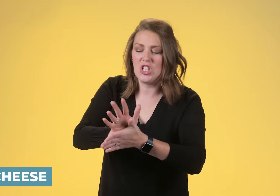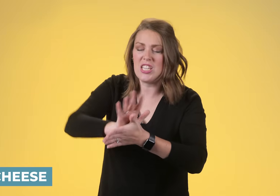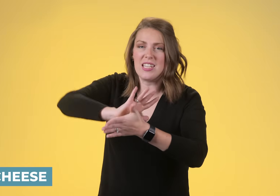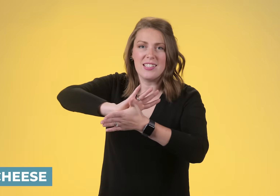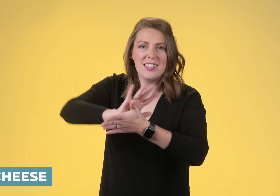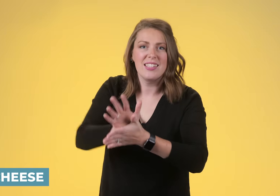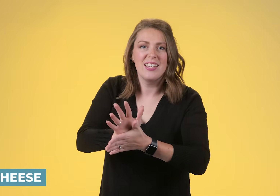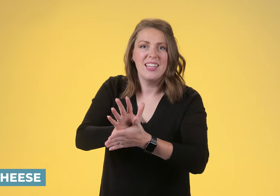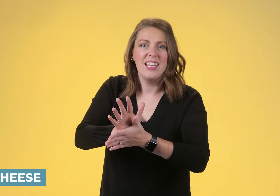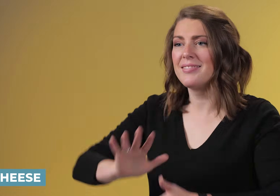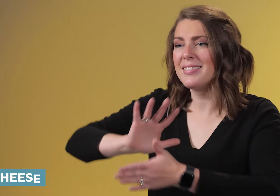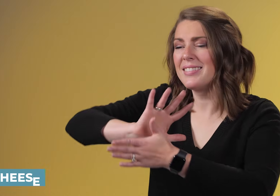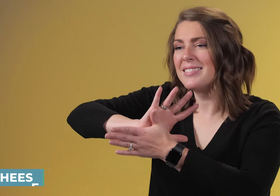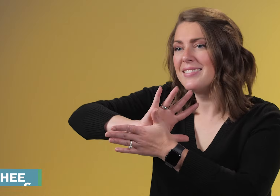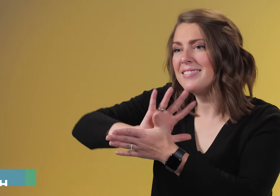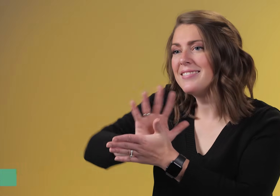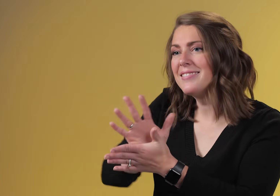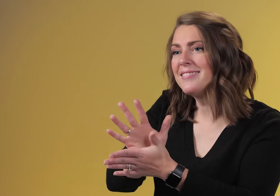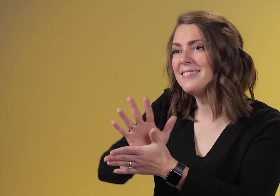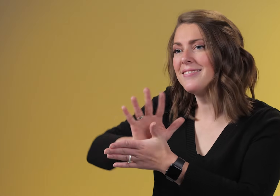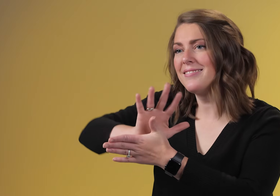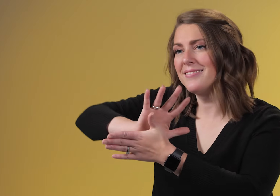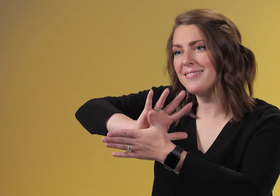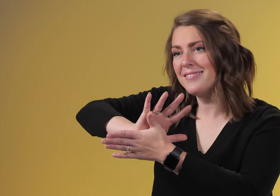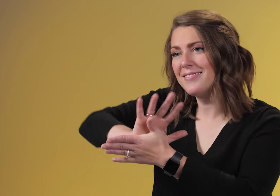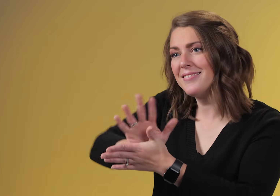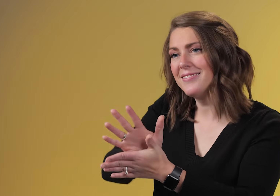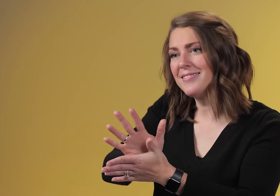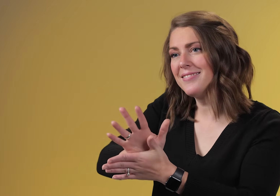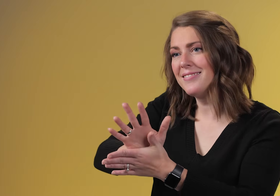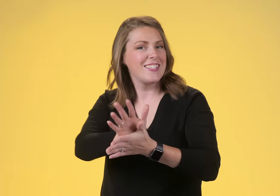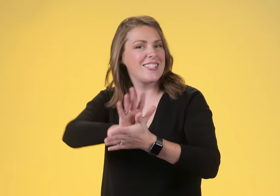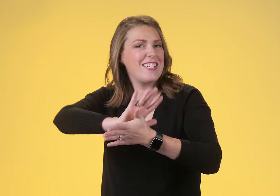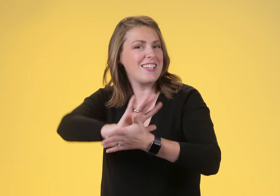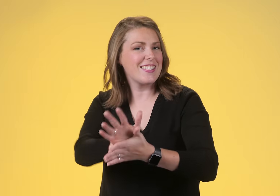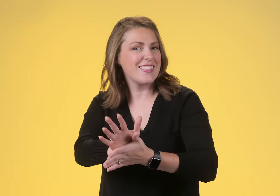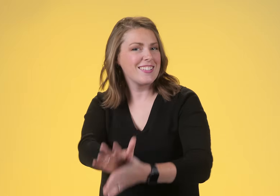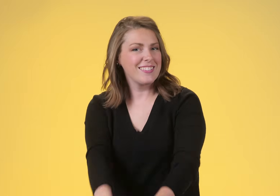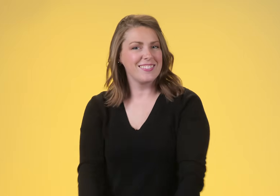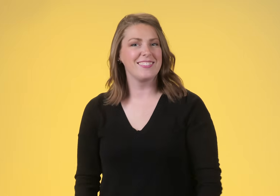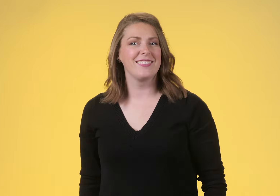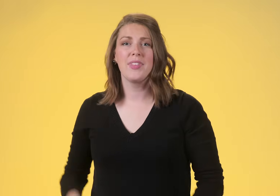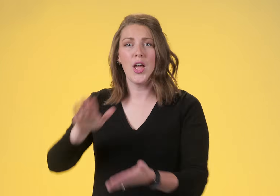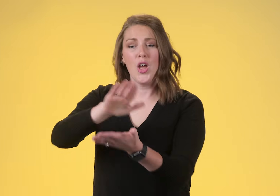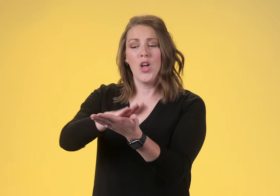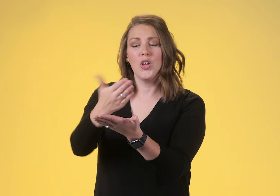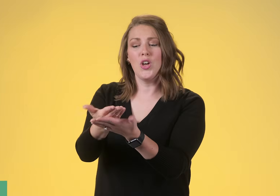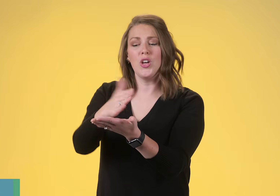CHEESE It's like you're grating the cheese. CHEESE COOK